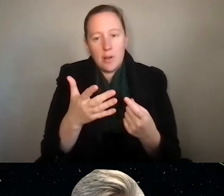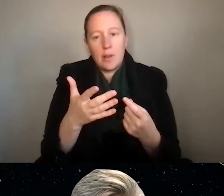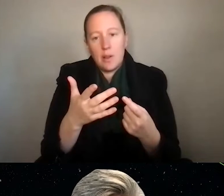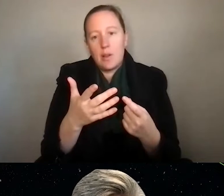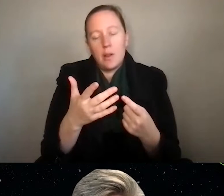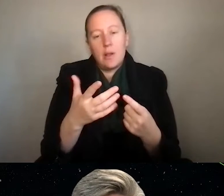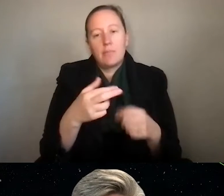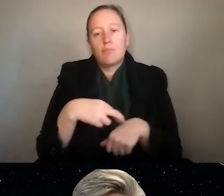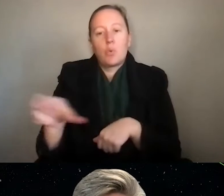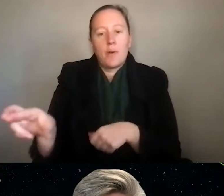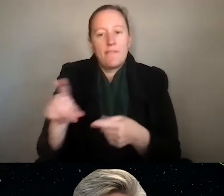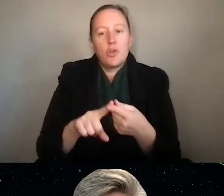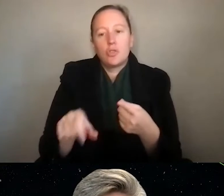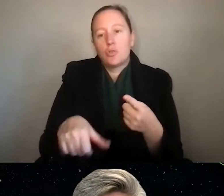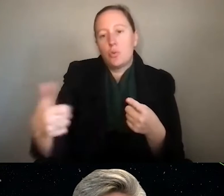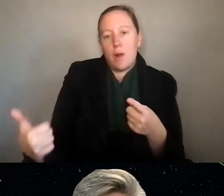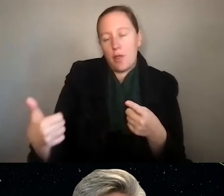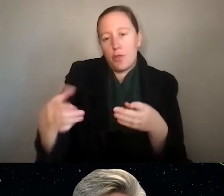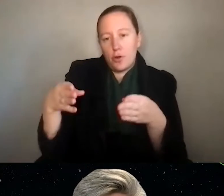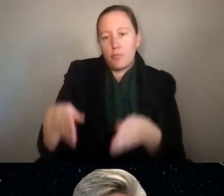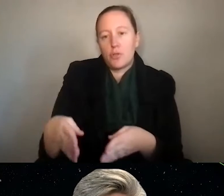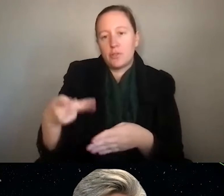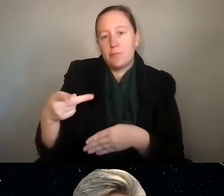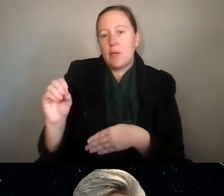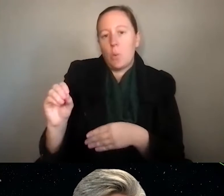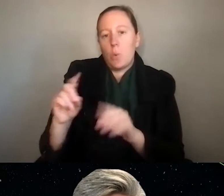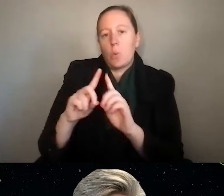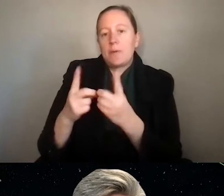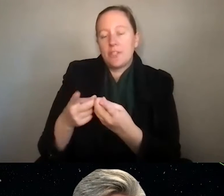so we can put you in contact with the program